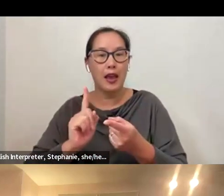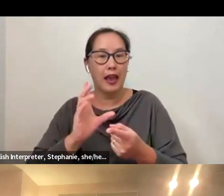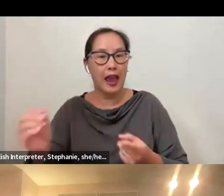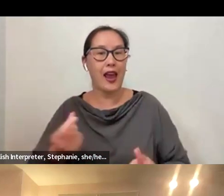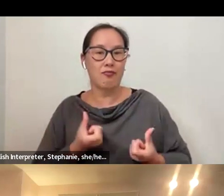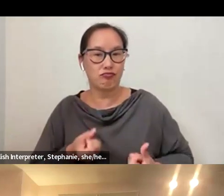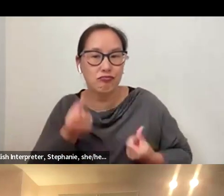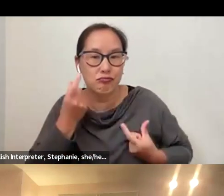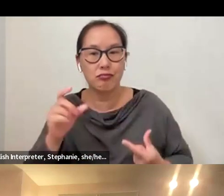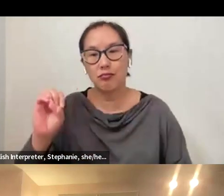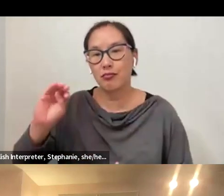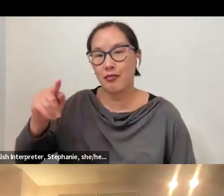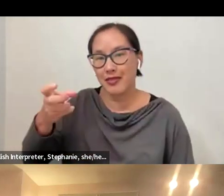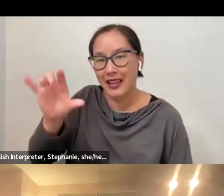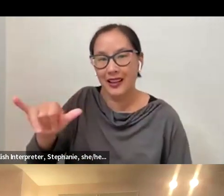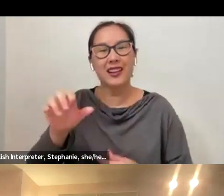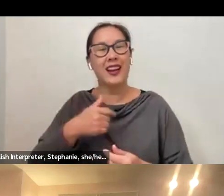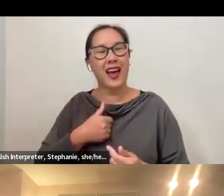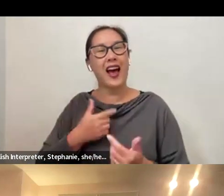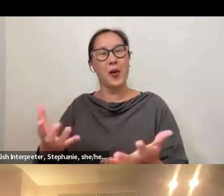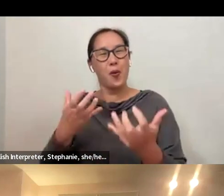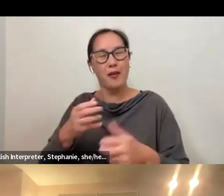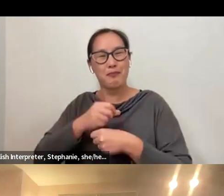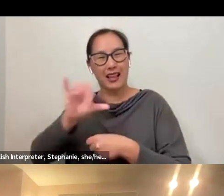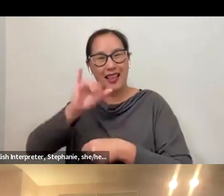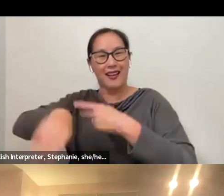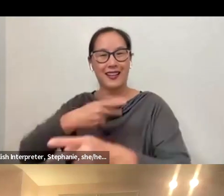And I think it breaks this idea that filmmakers are somehow